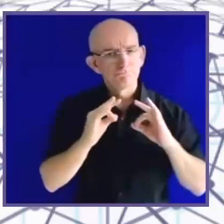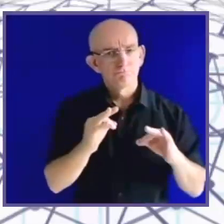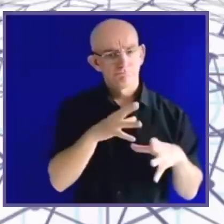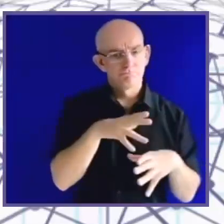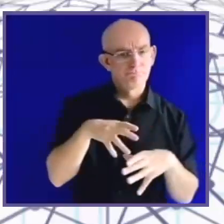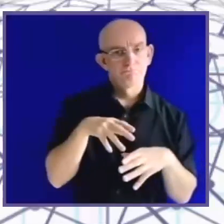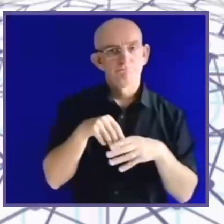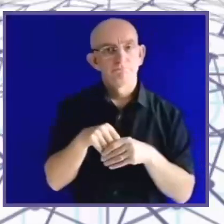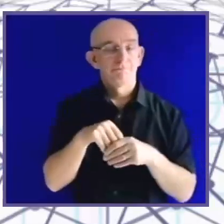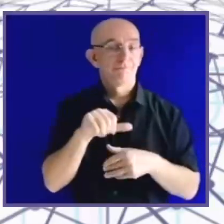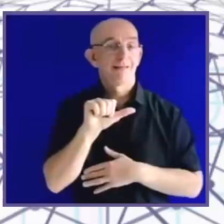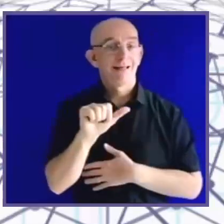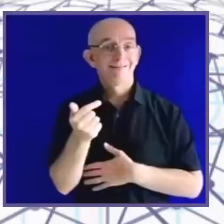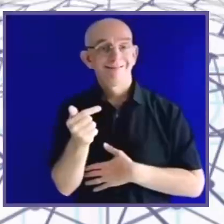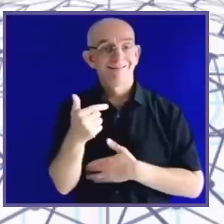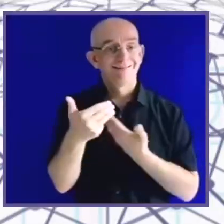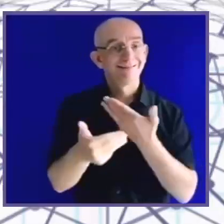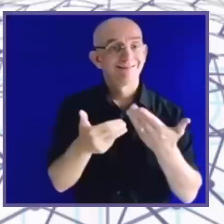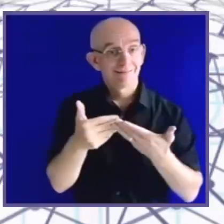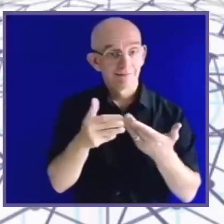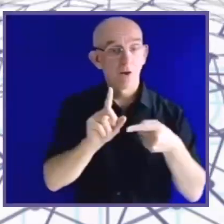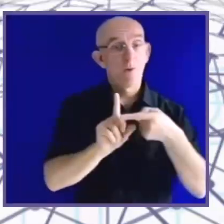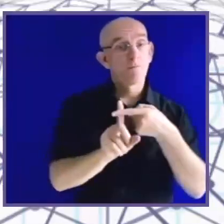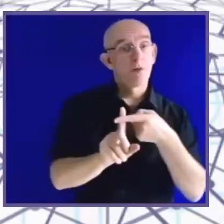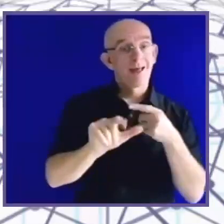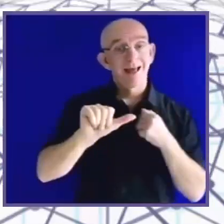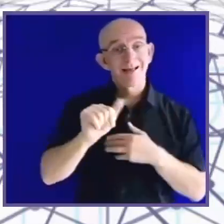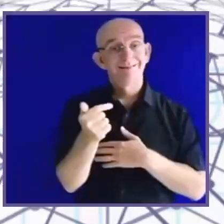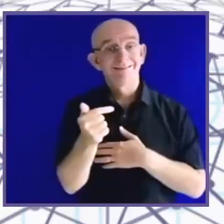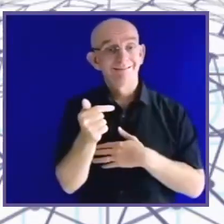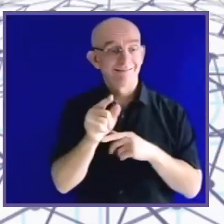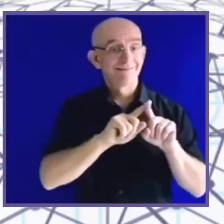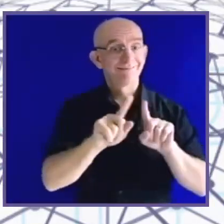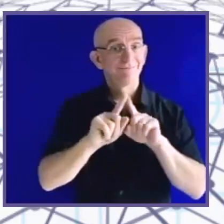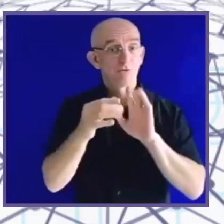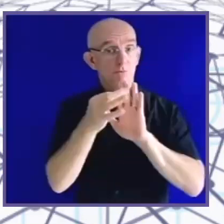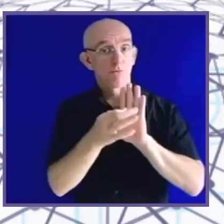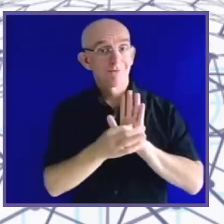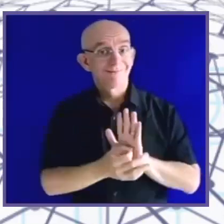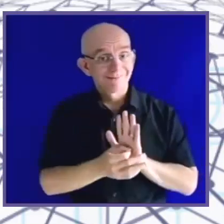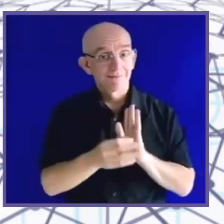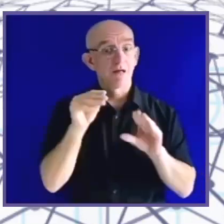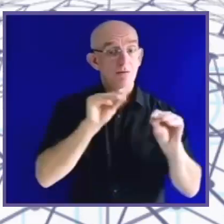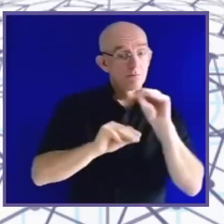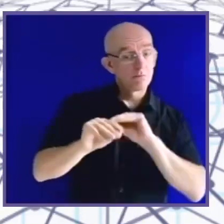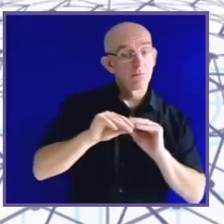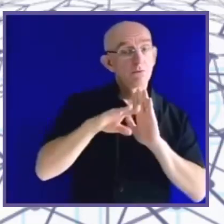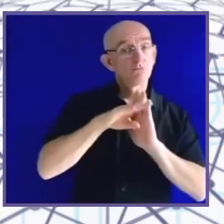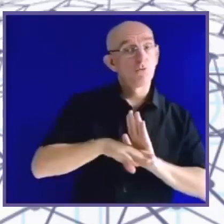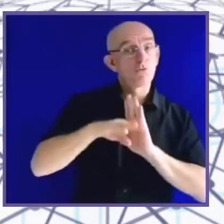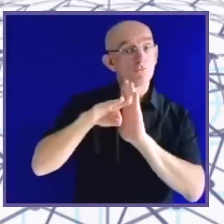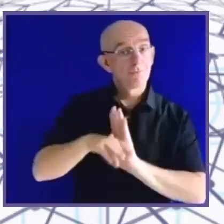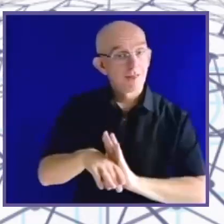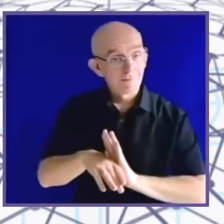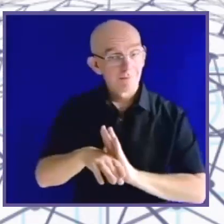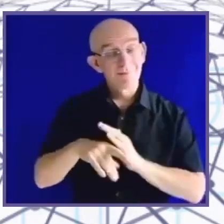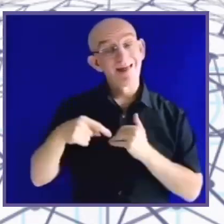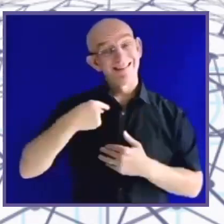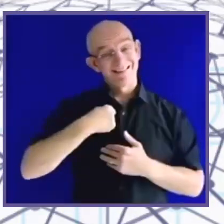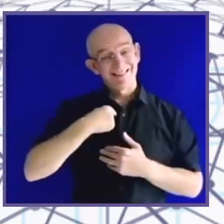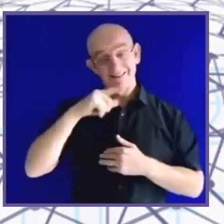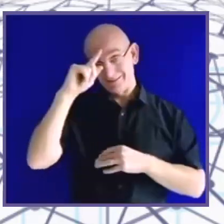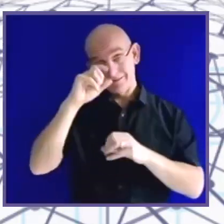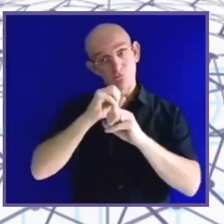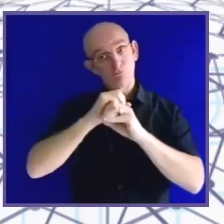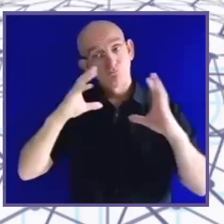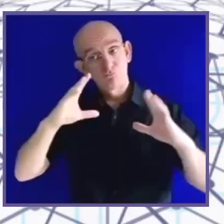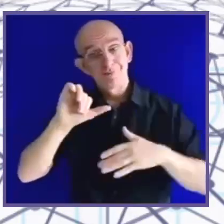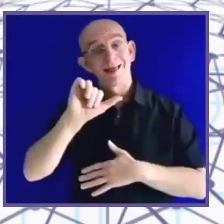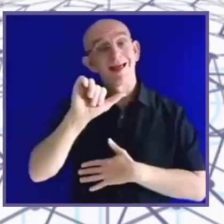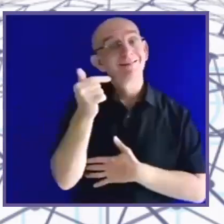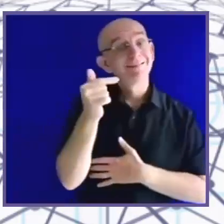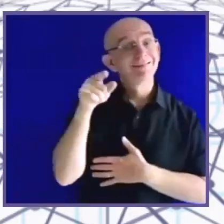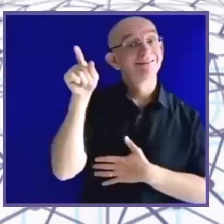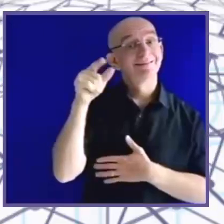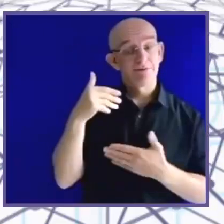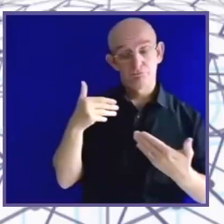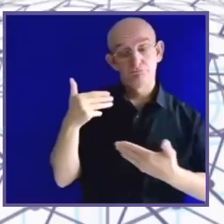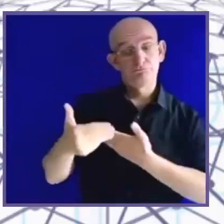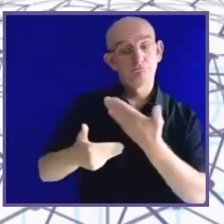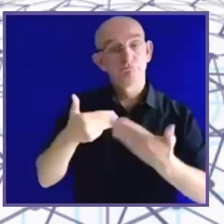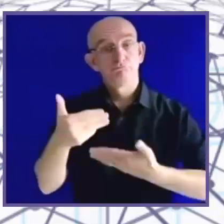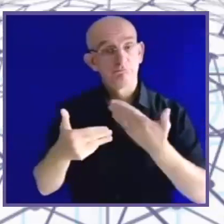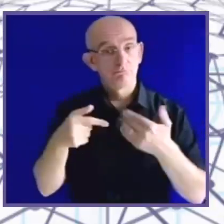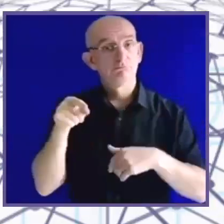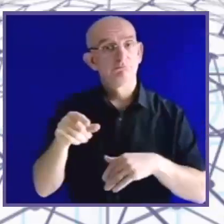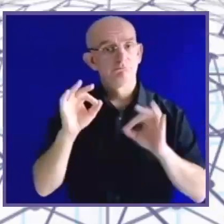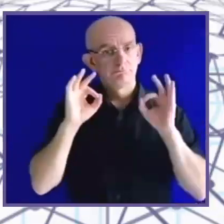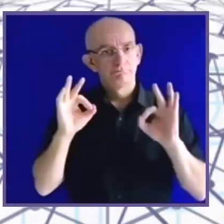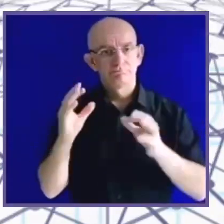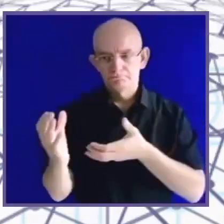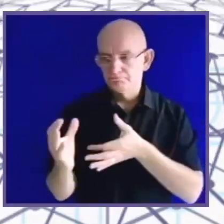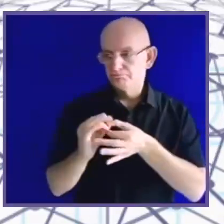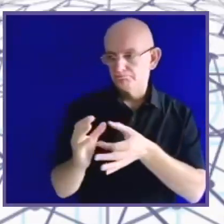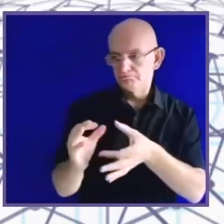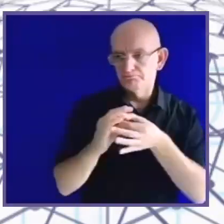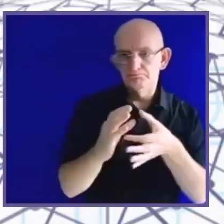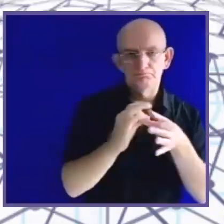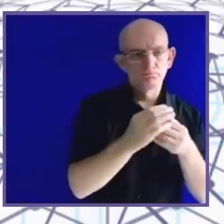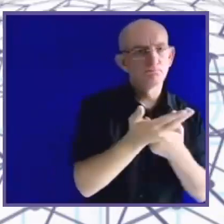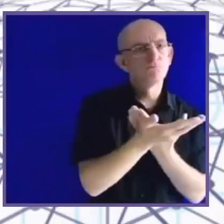and programming, I believe that 80 movement will be engaged meaningfully in legal harmonisation,